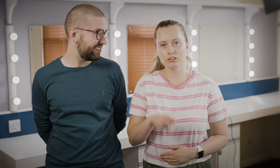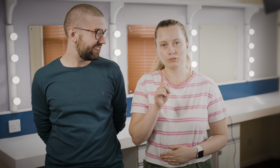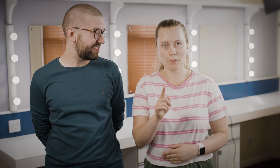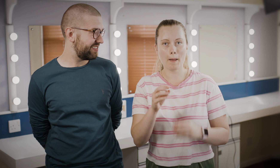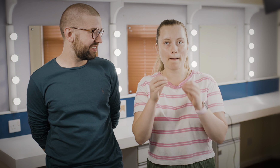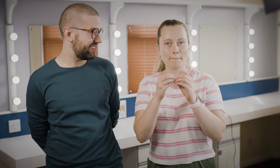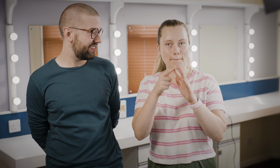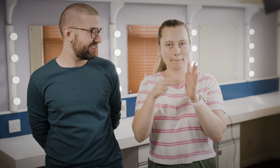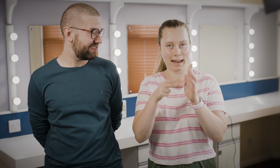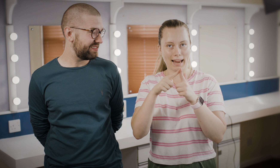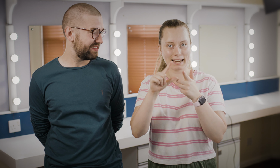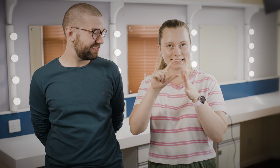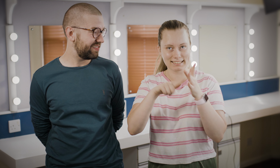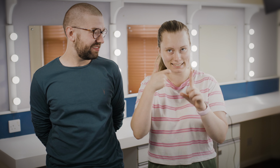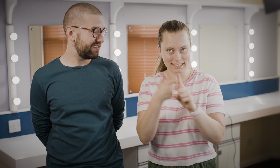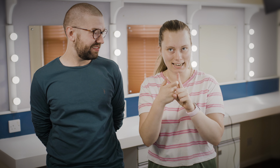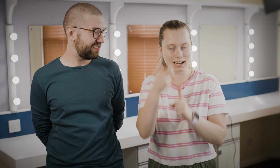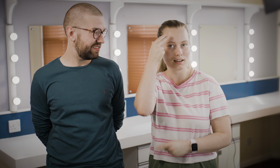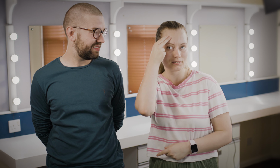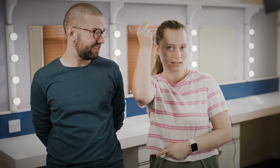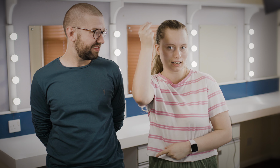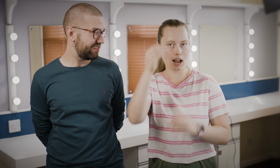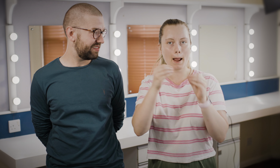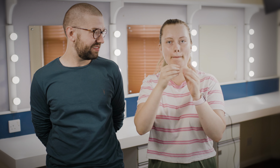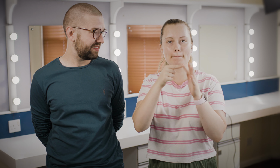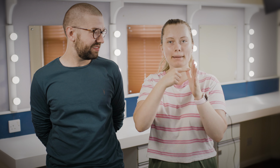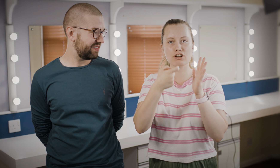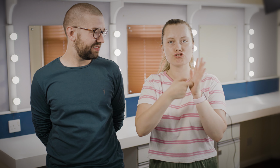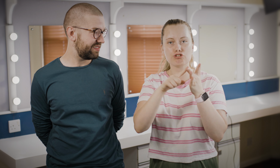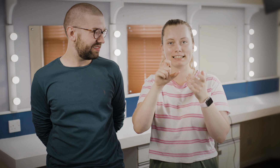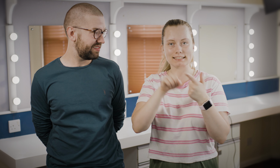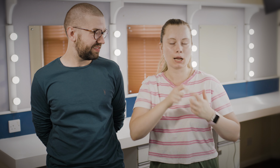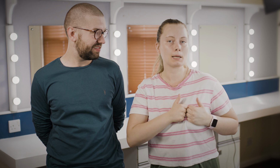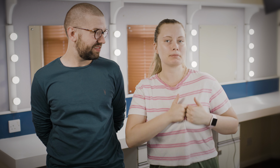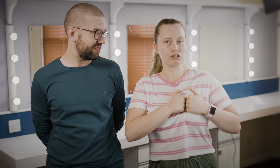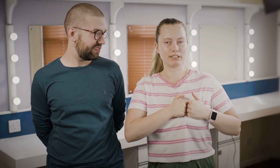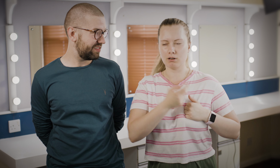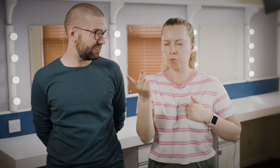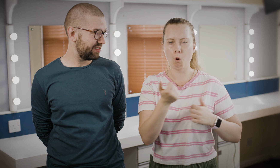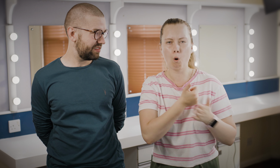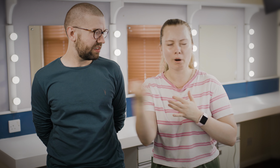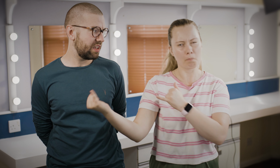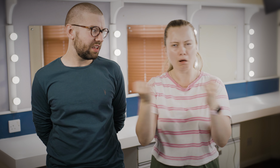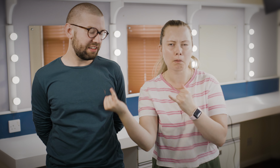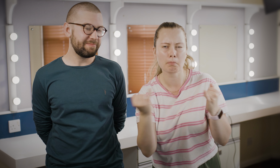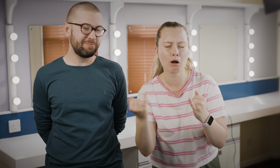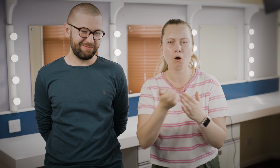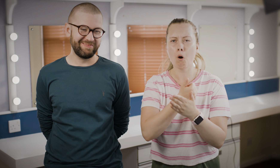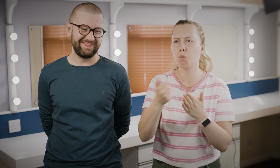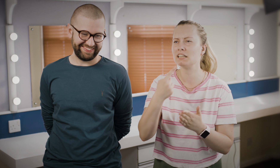We have then got Benedick and Beatrice, they are always arguing and squabbling,